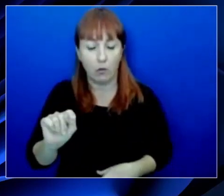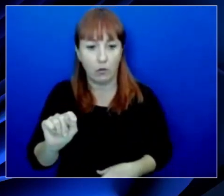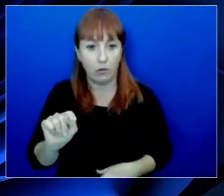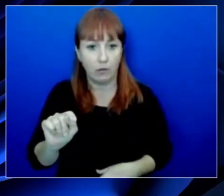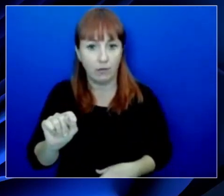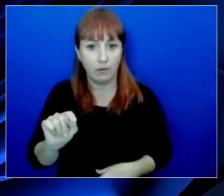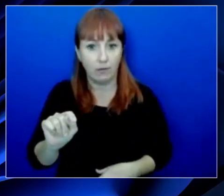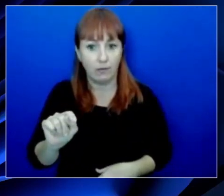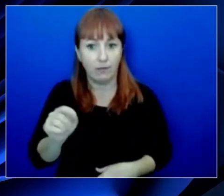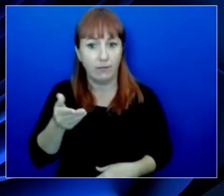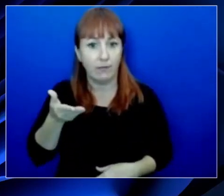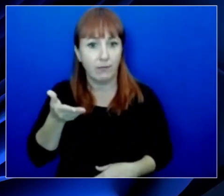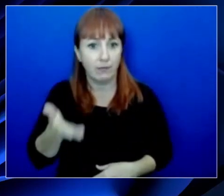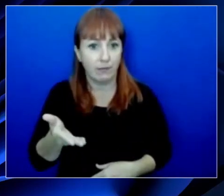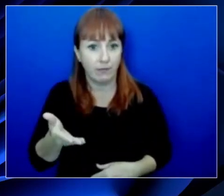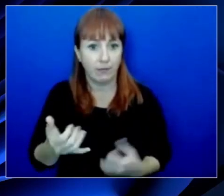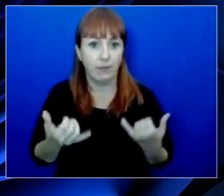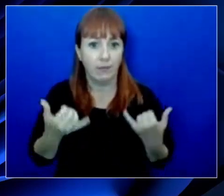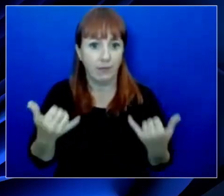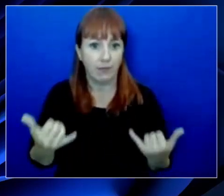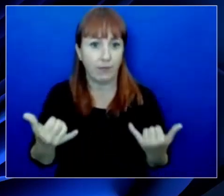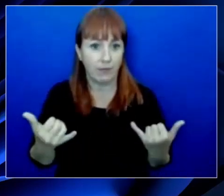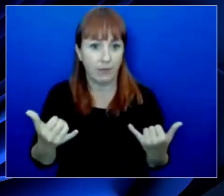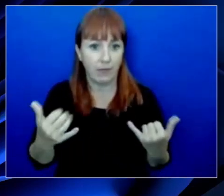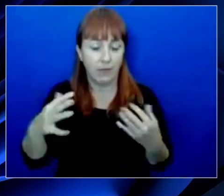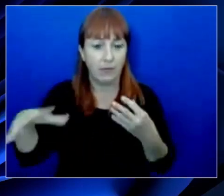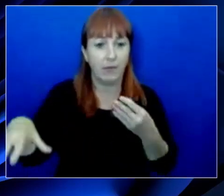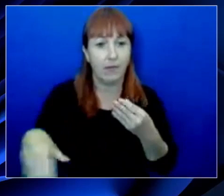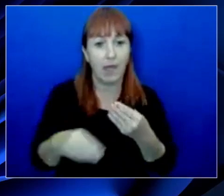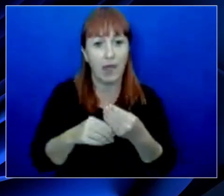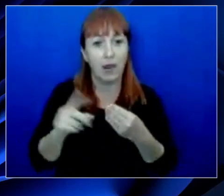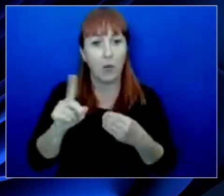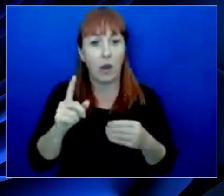Keyboard layout now is now. Add it to the quick settings.